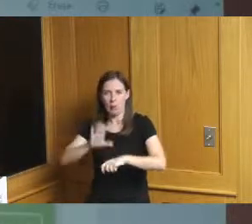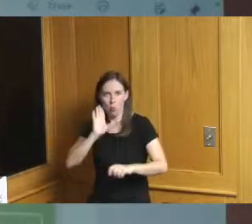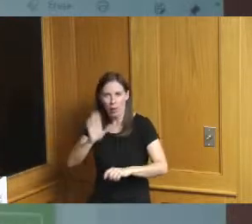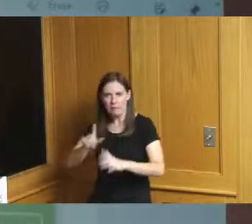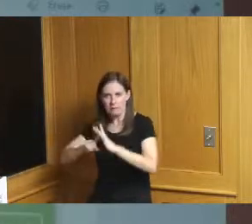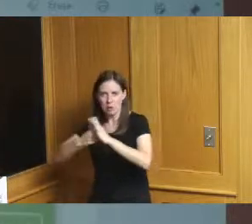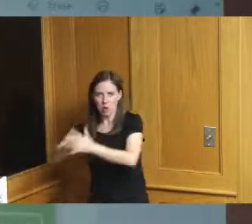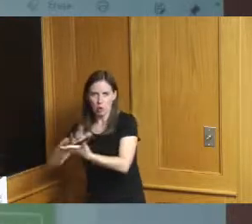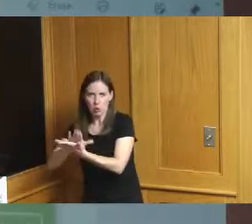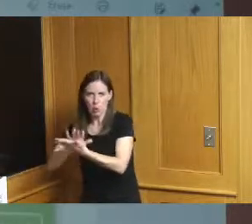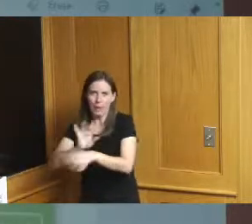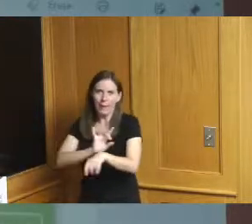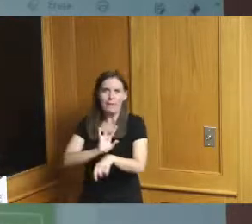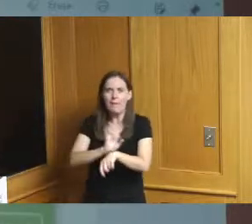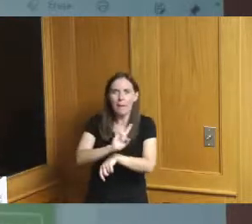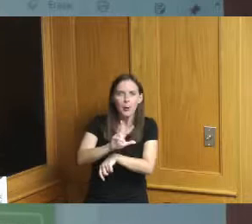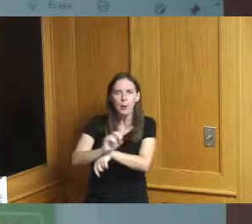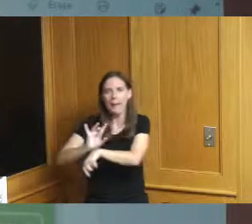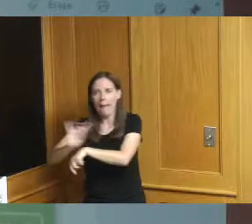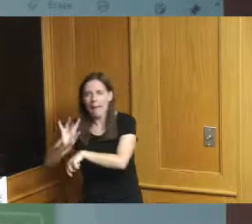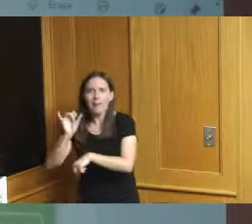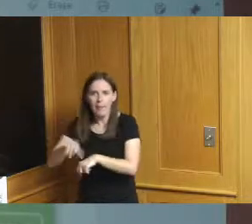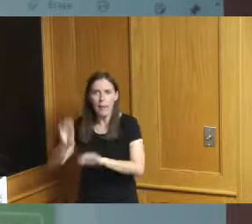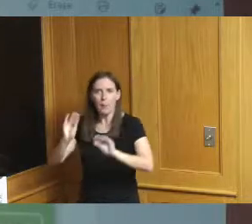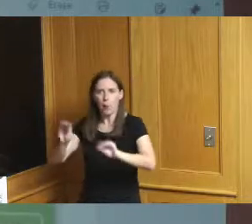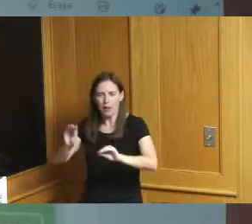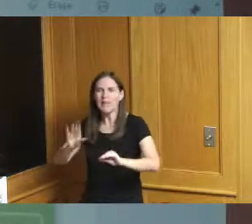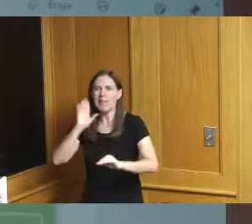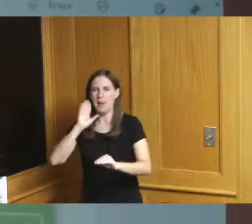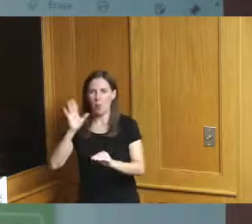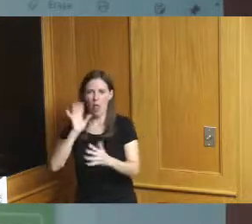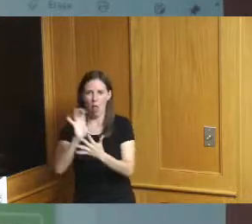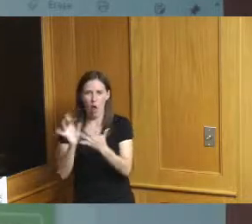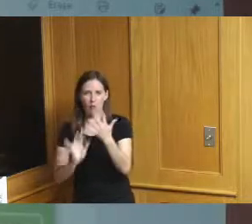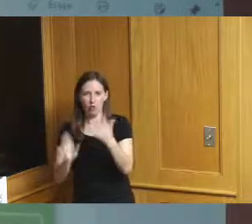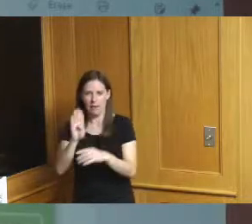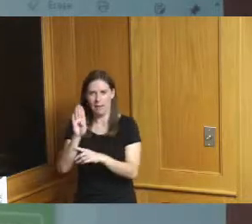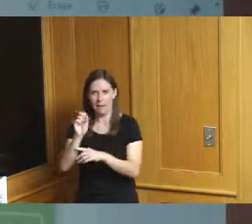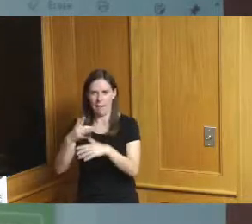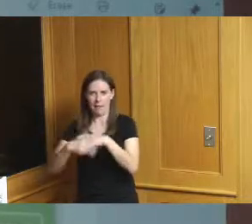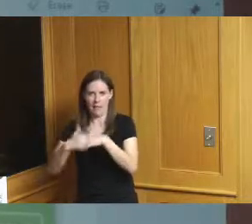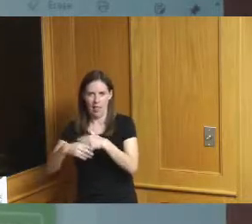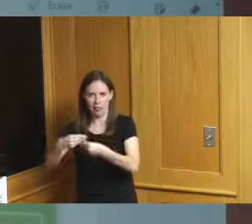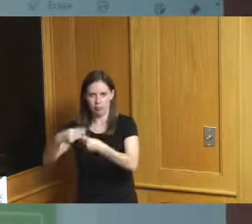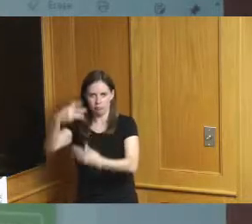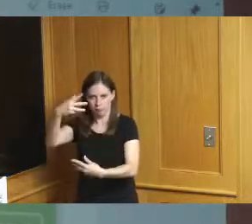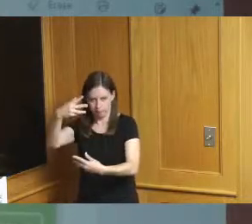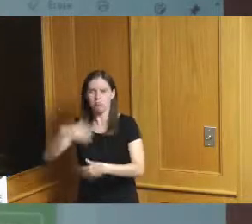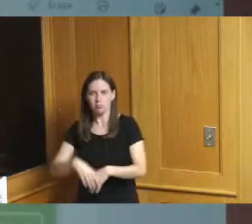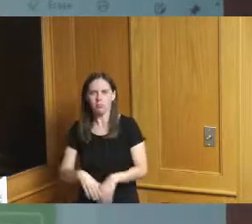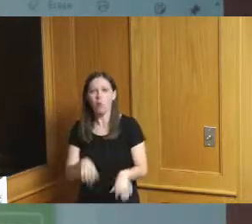give you the options of what buses to catch and another thing a benefit to this it will give you